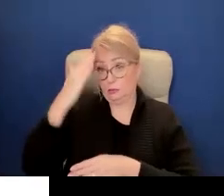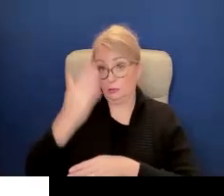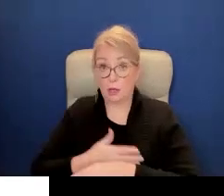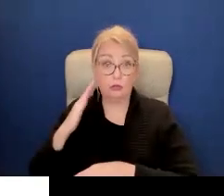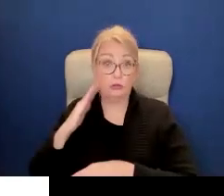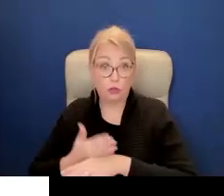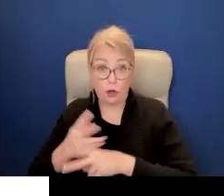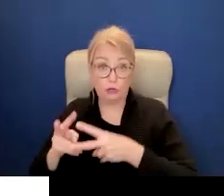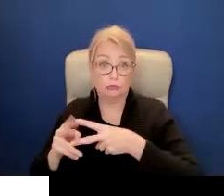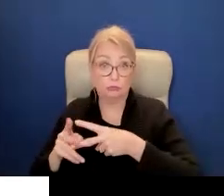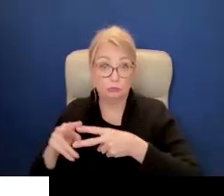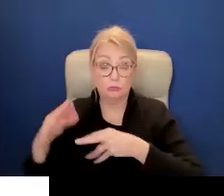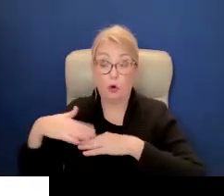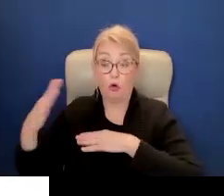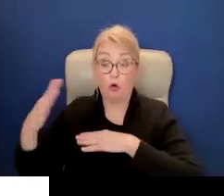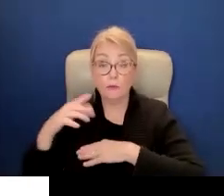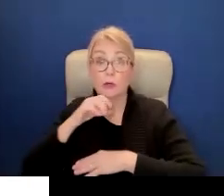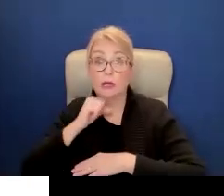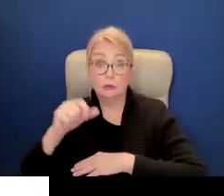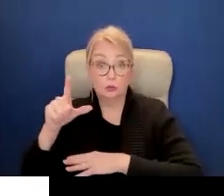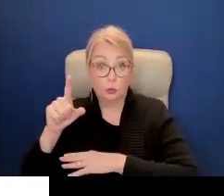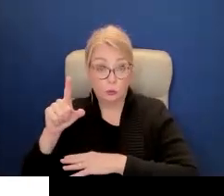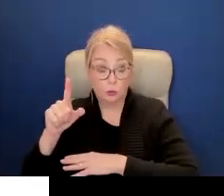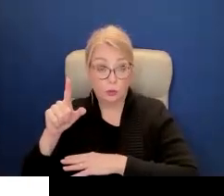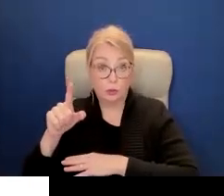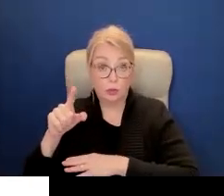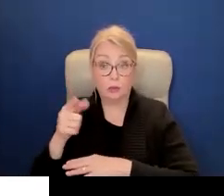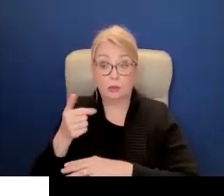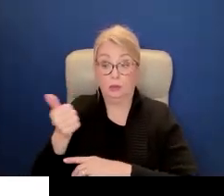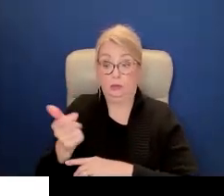who are over 21 and who are married or unmarried.